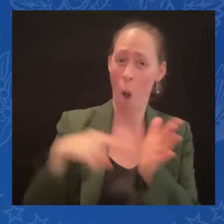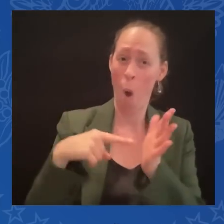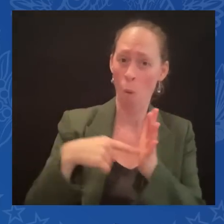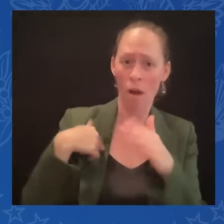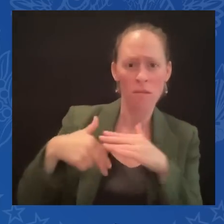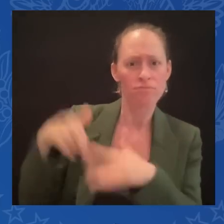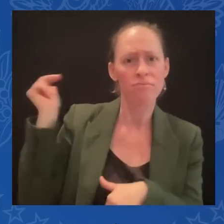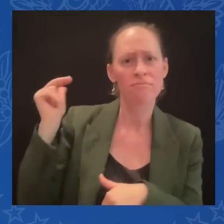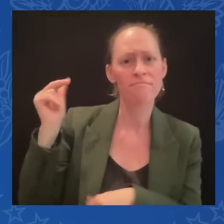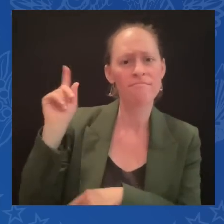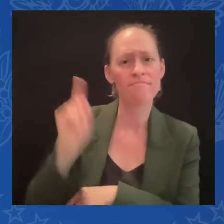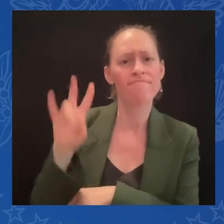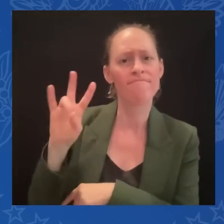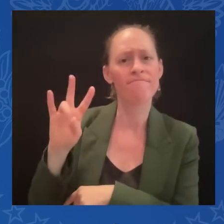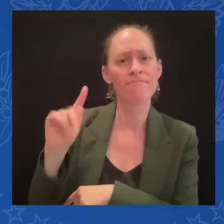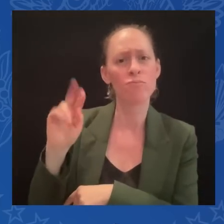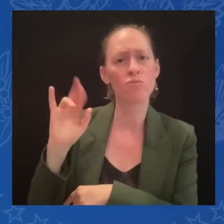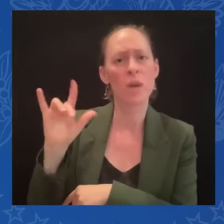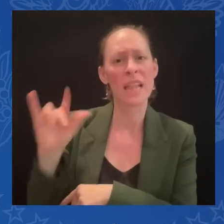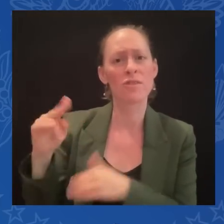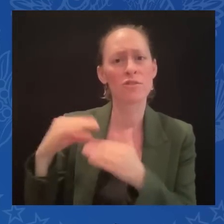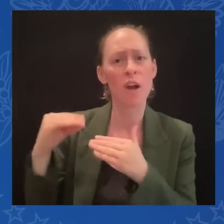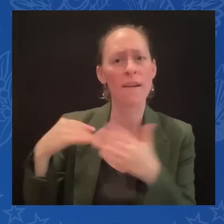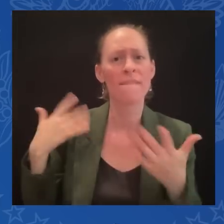Nobody has ever done that. Cut the debt 1.7.